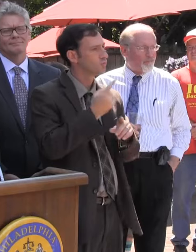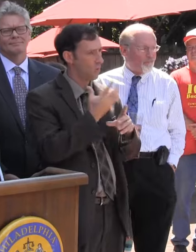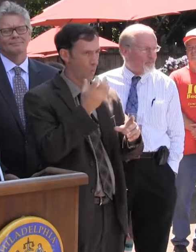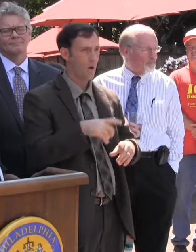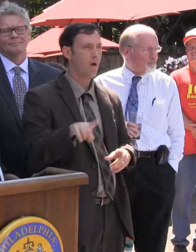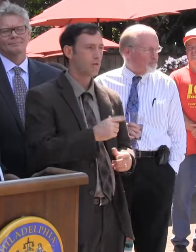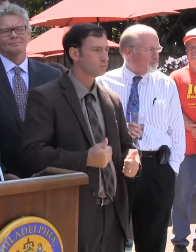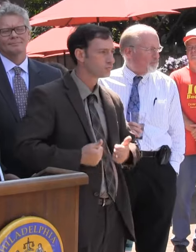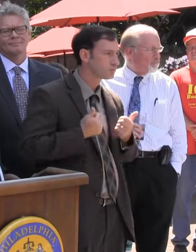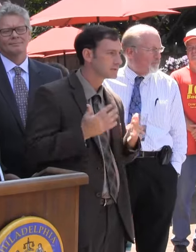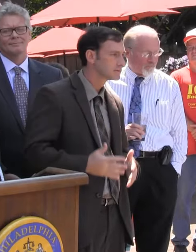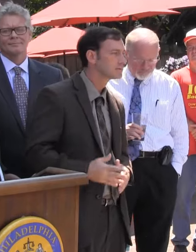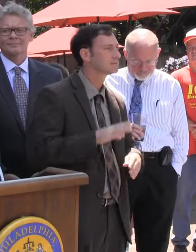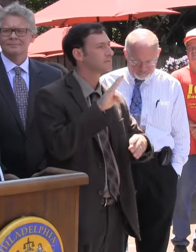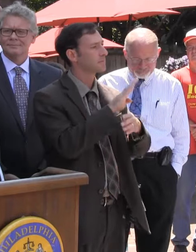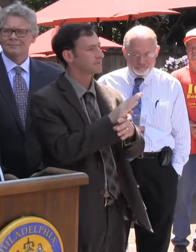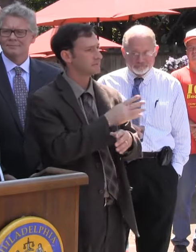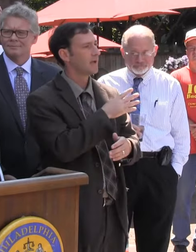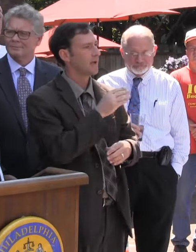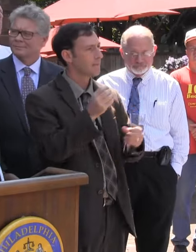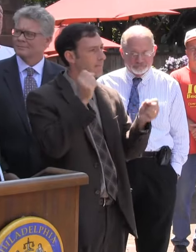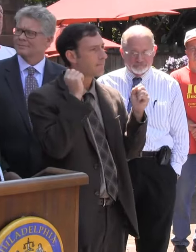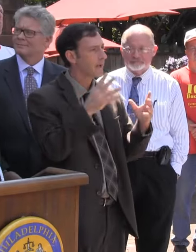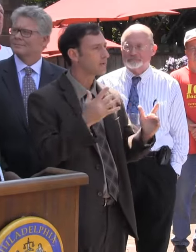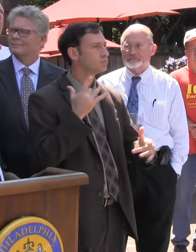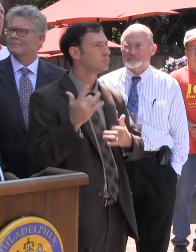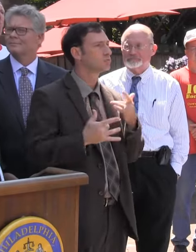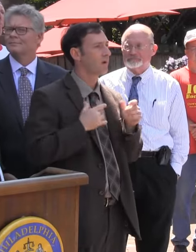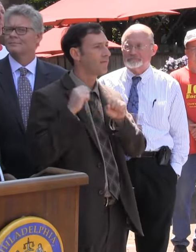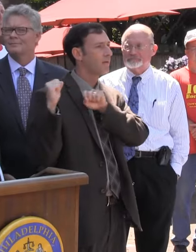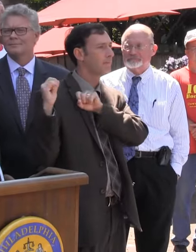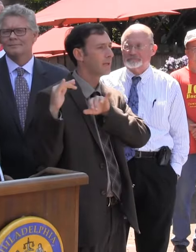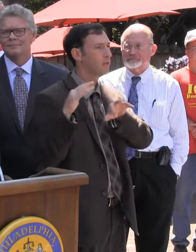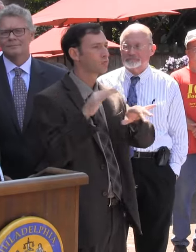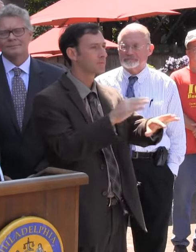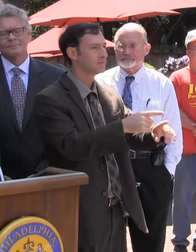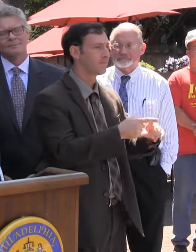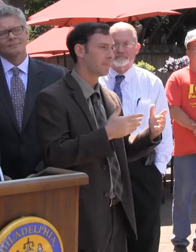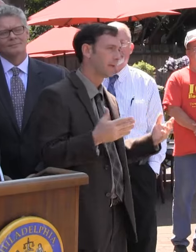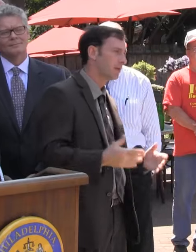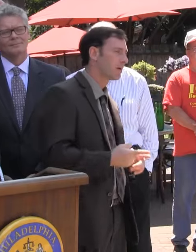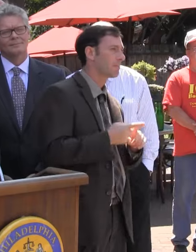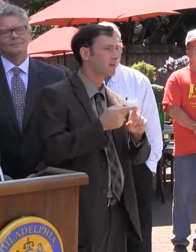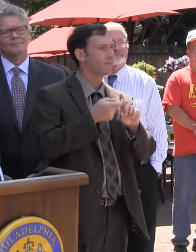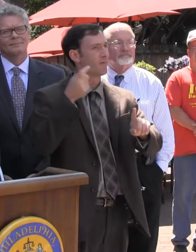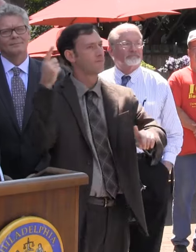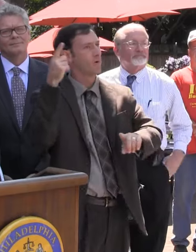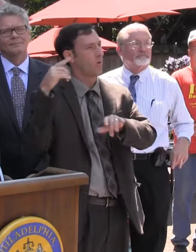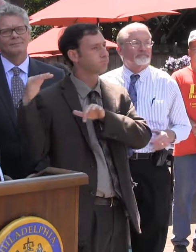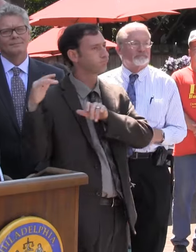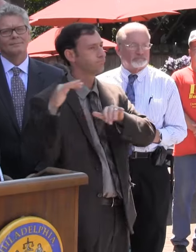and certainly the many joyful pilgrims from near and far to be prepared. But we can not